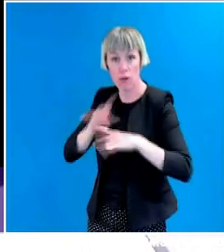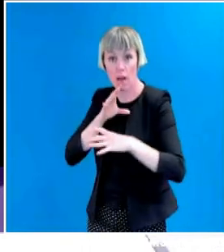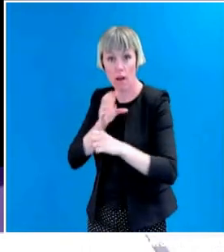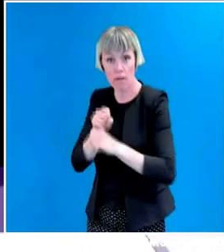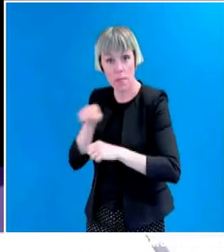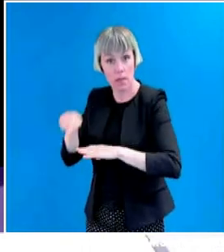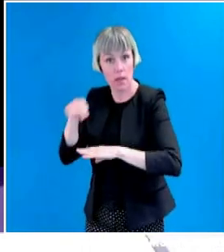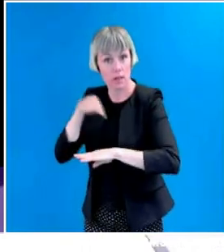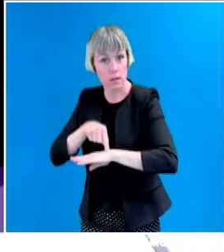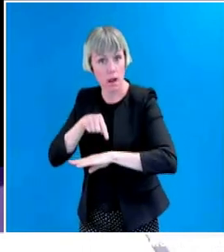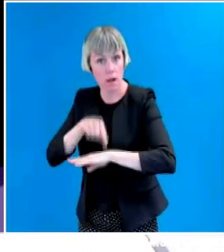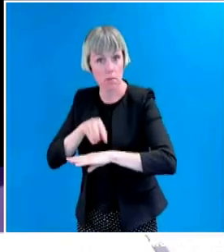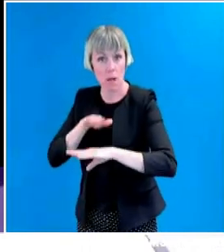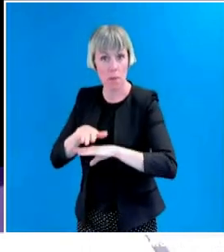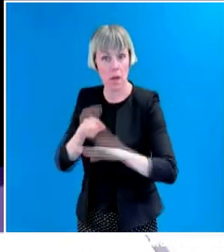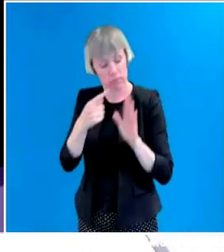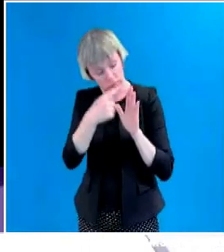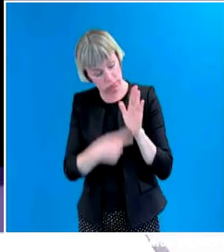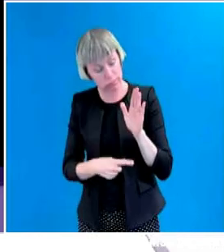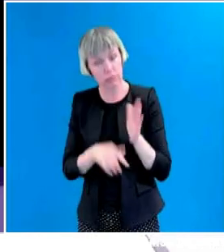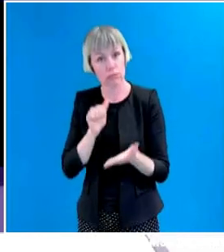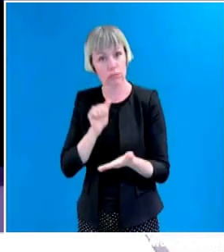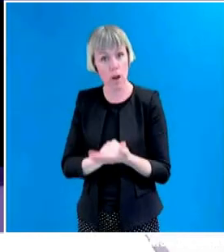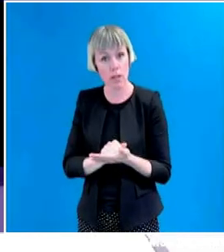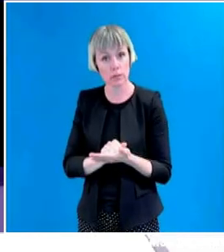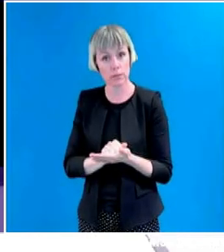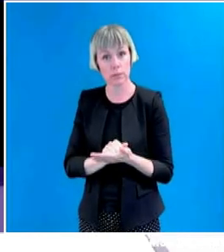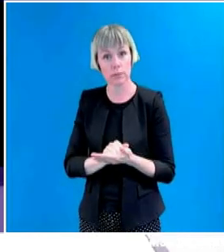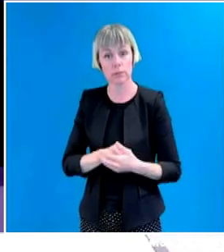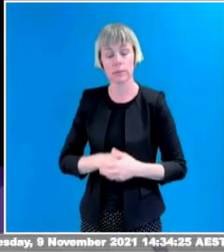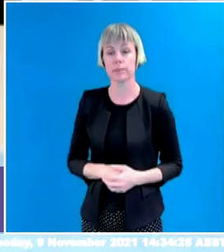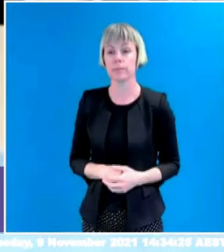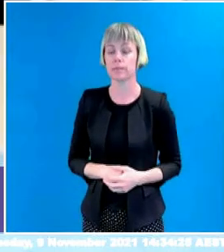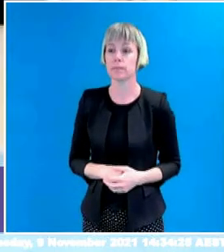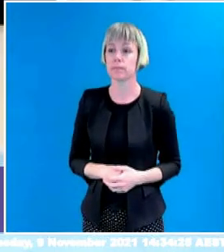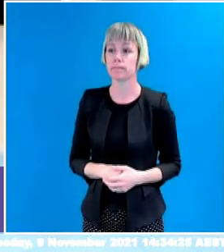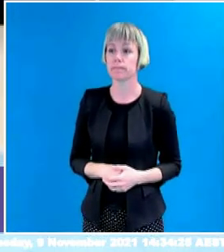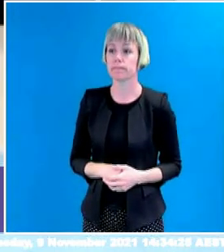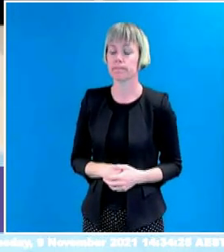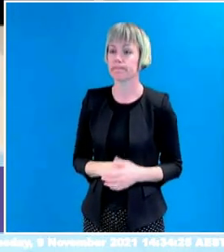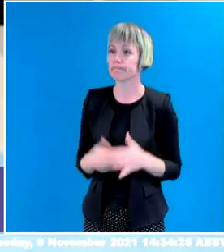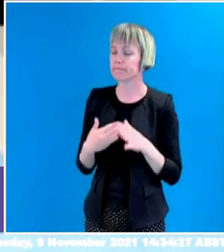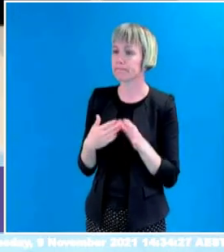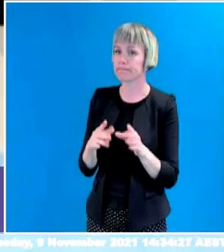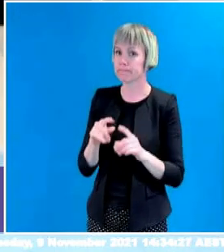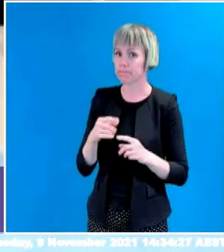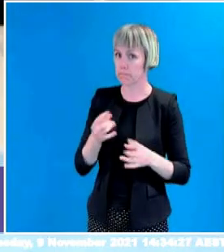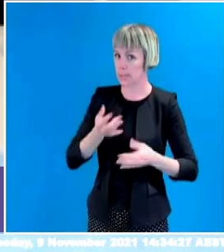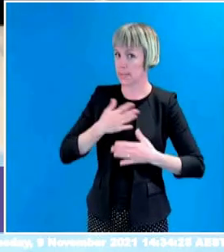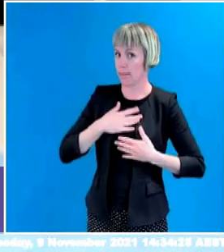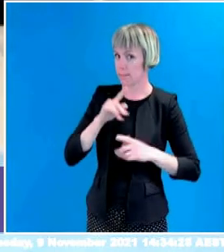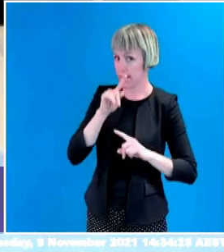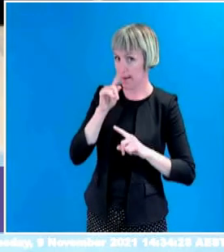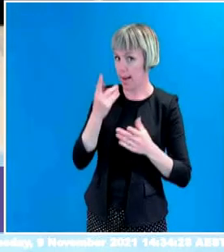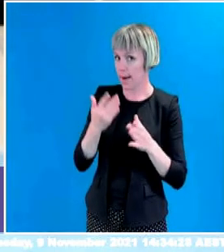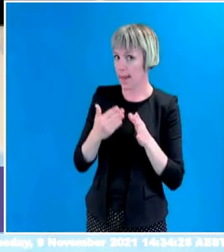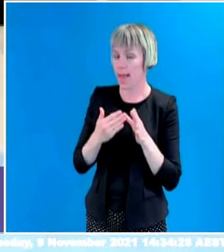before the declarations were made? I can't tell you that personally but from a matter of regular